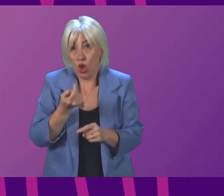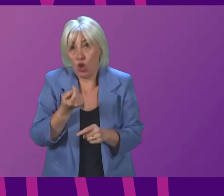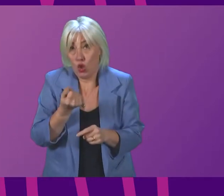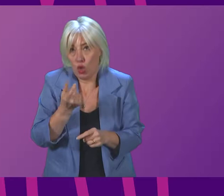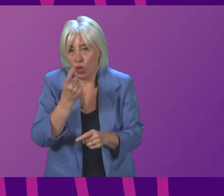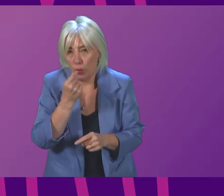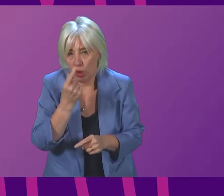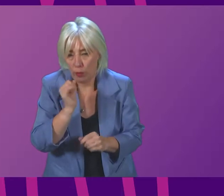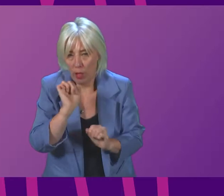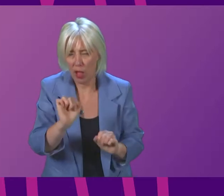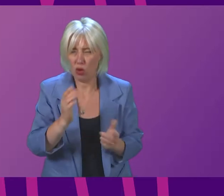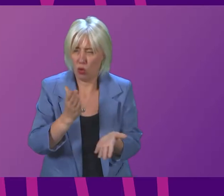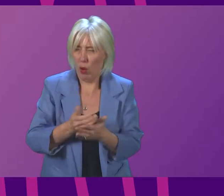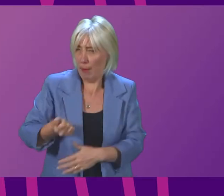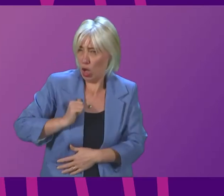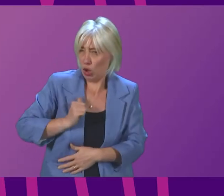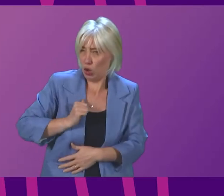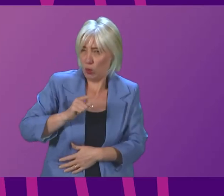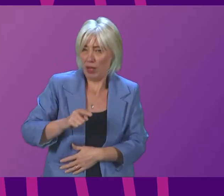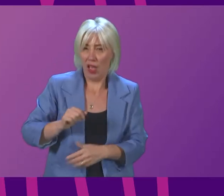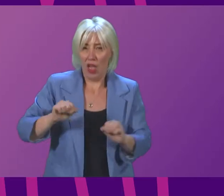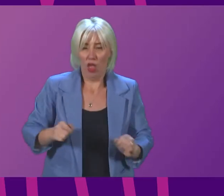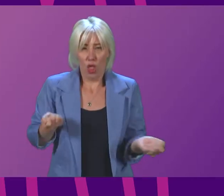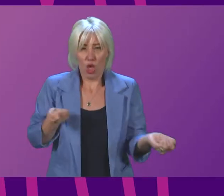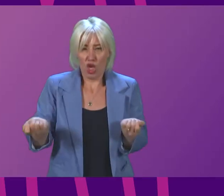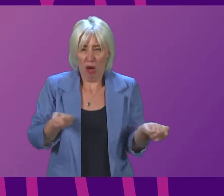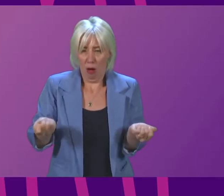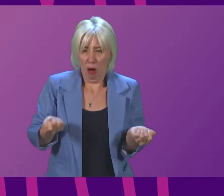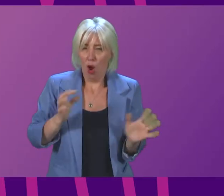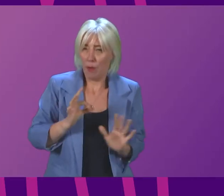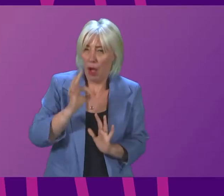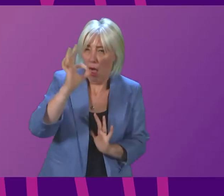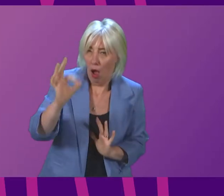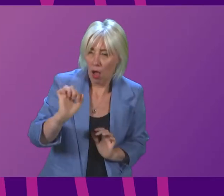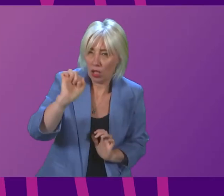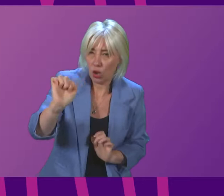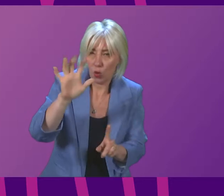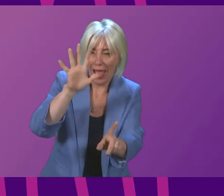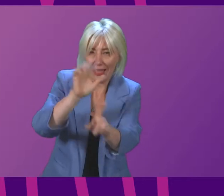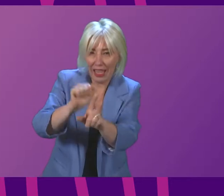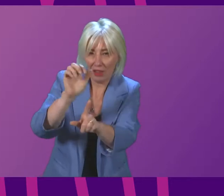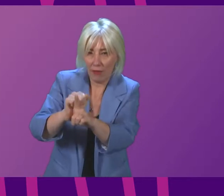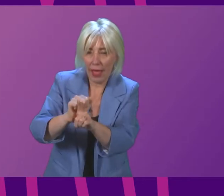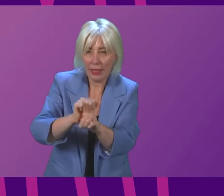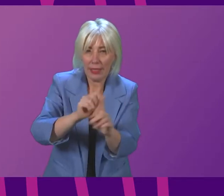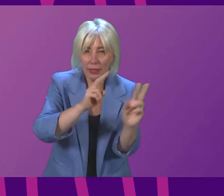Am I correct to assume that the chair is being asked to identify under the specific heads which